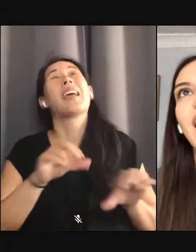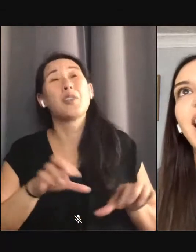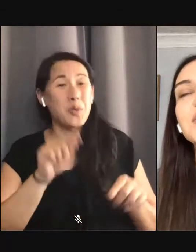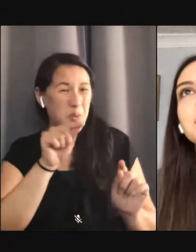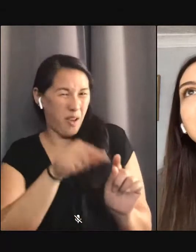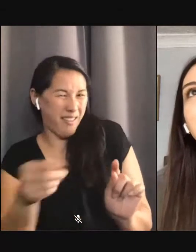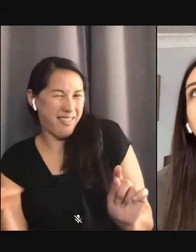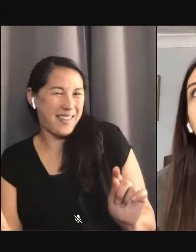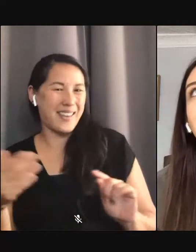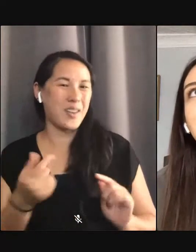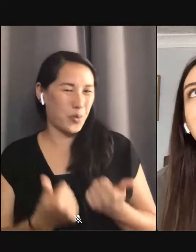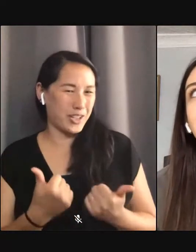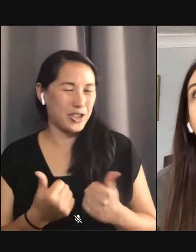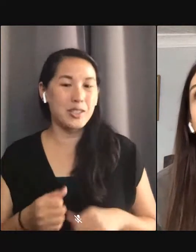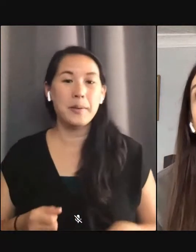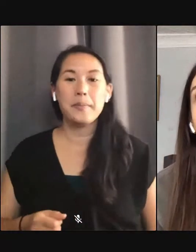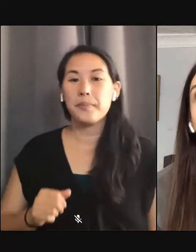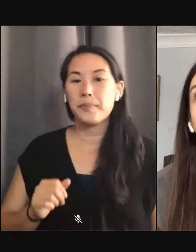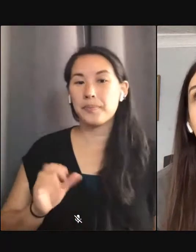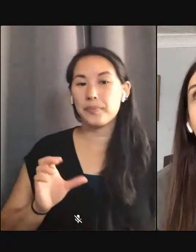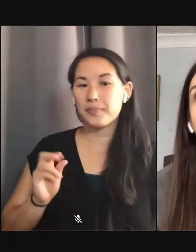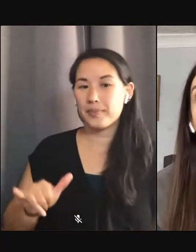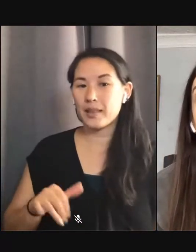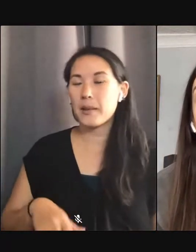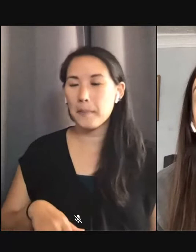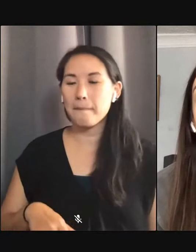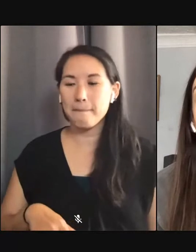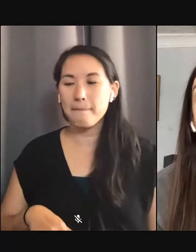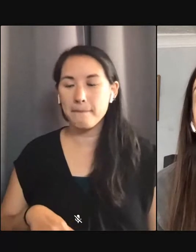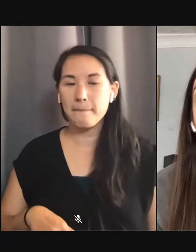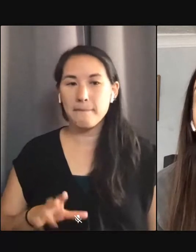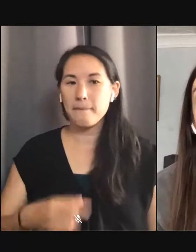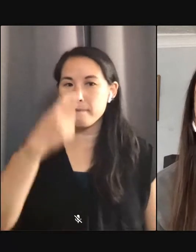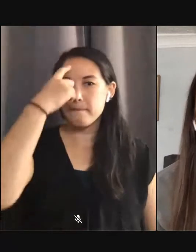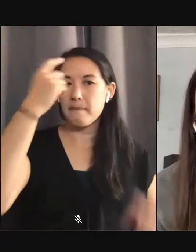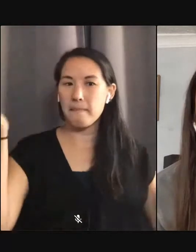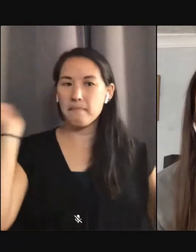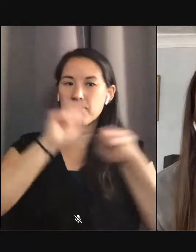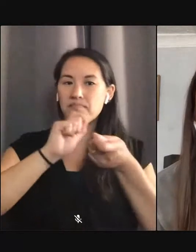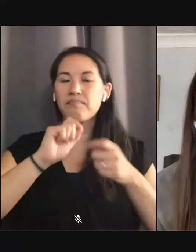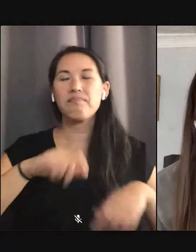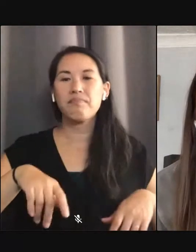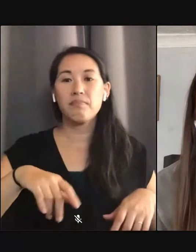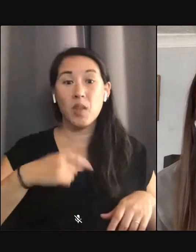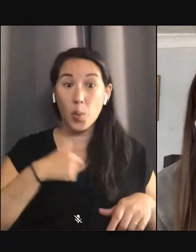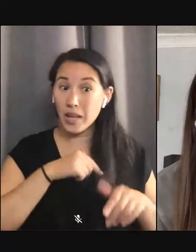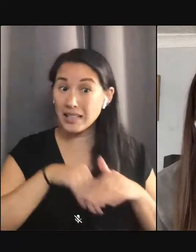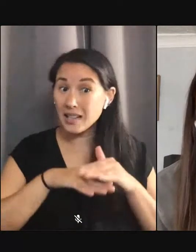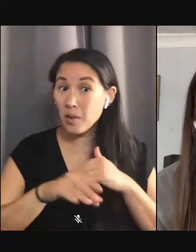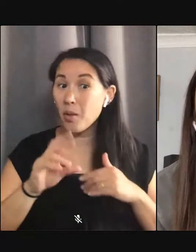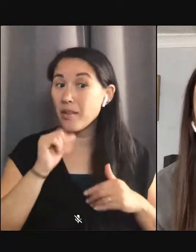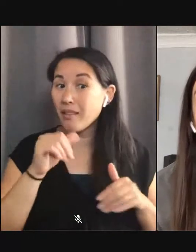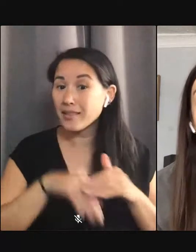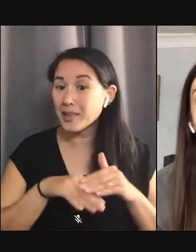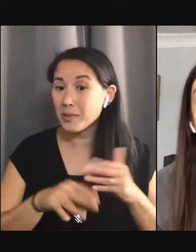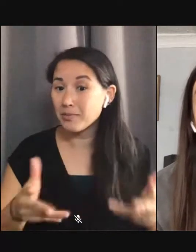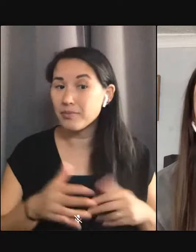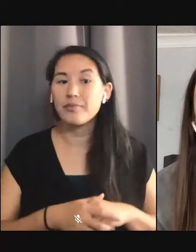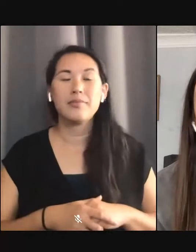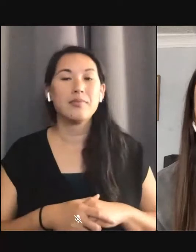i do think it it is that mindset shift about are we accessible or not like um and because i think